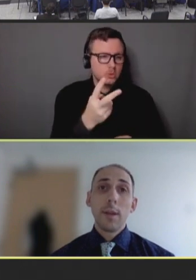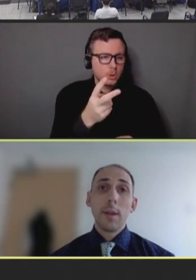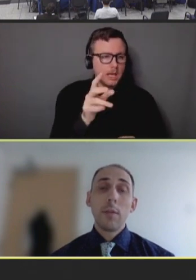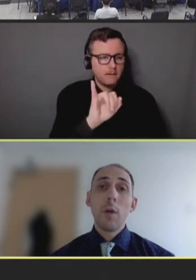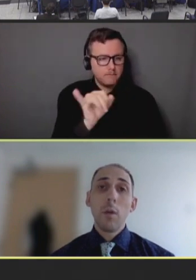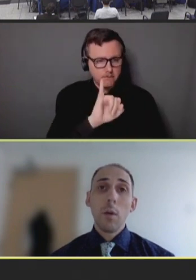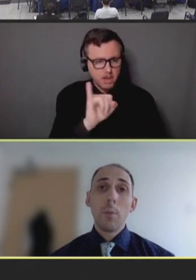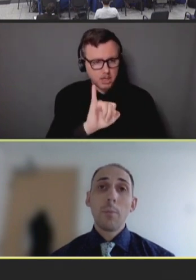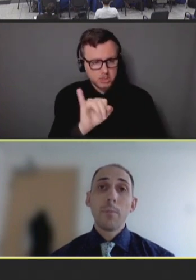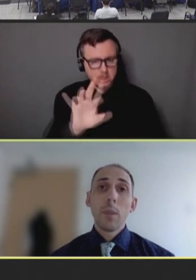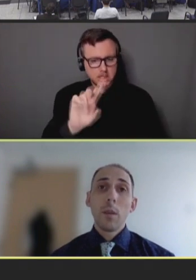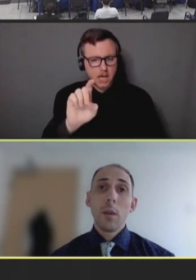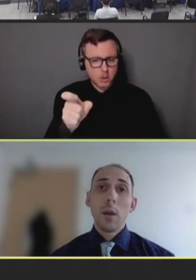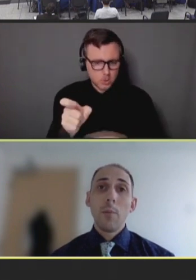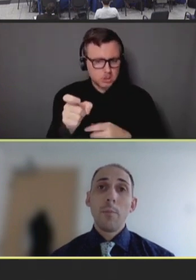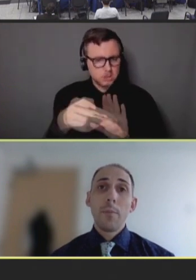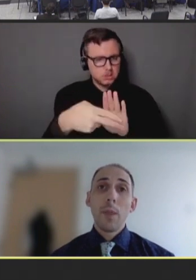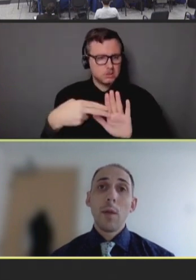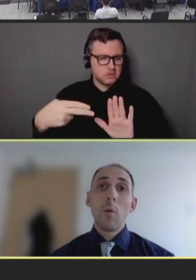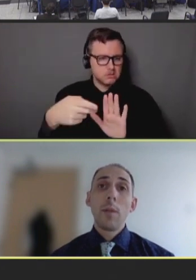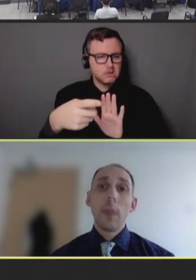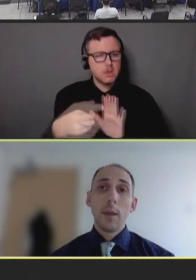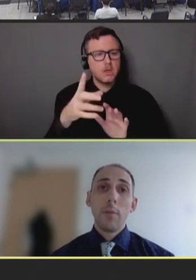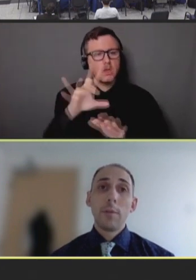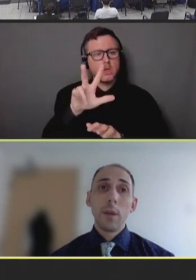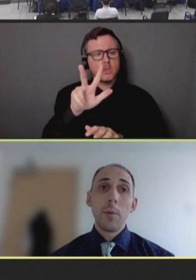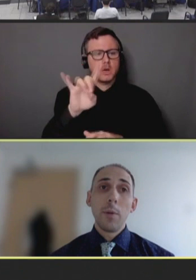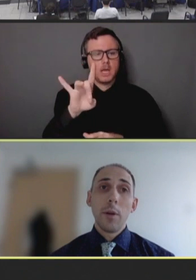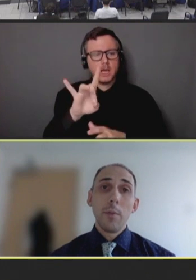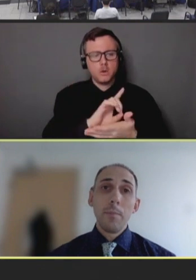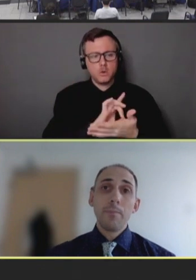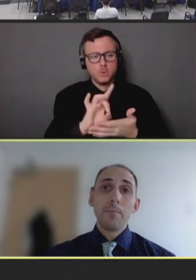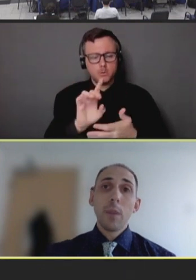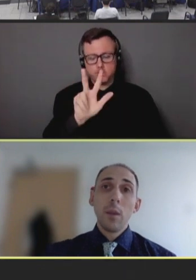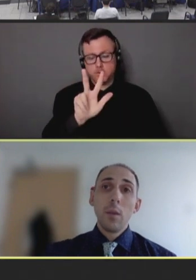end of follow-up or the end of the study period.